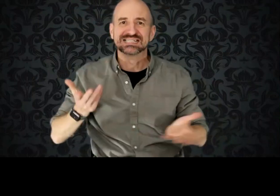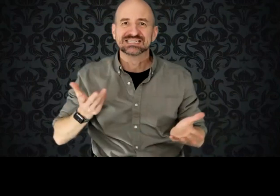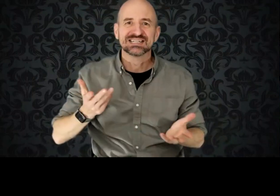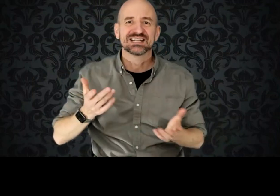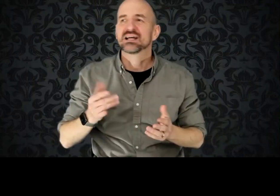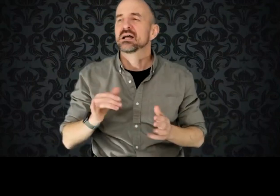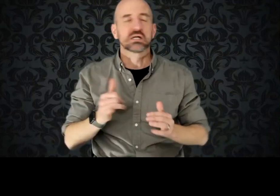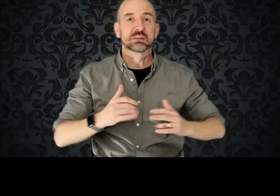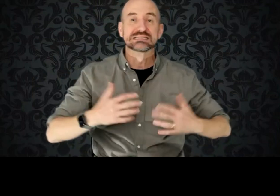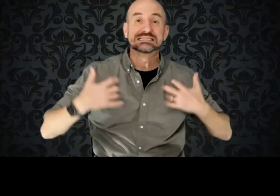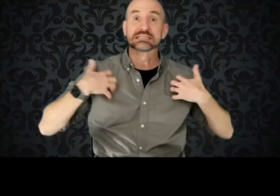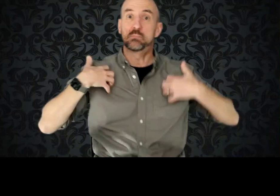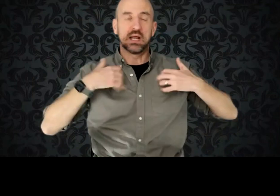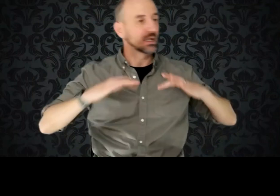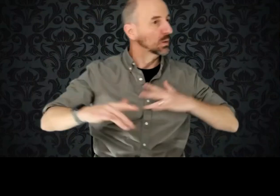Those green spaces have always been